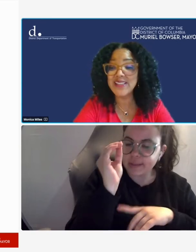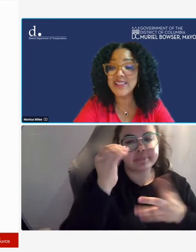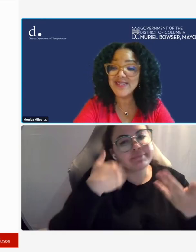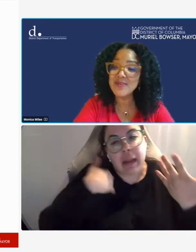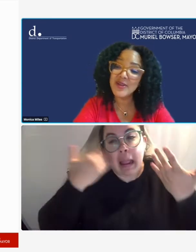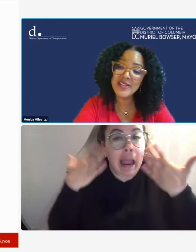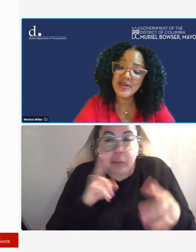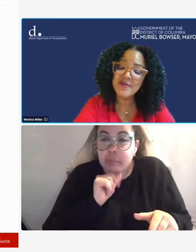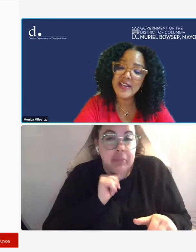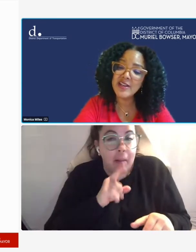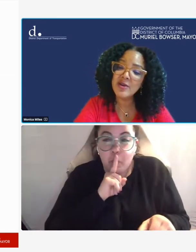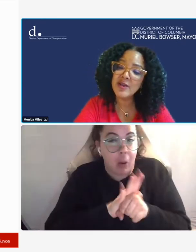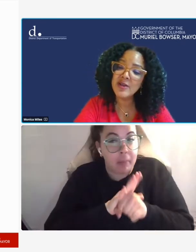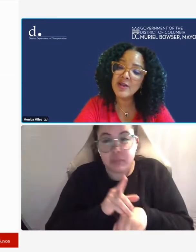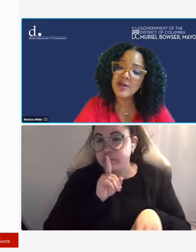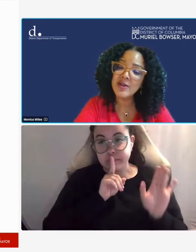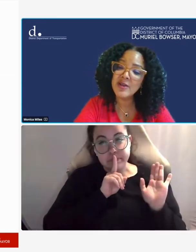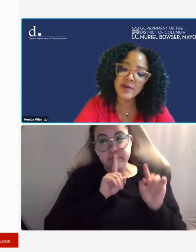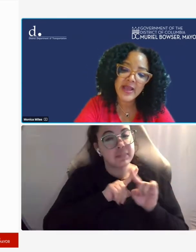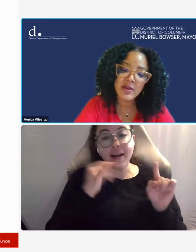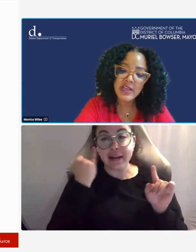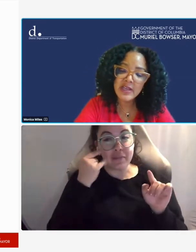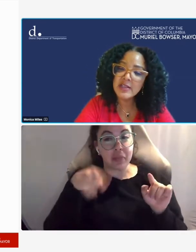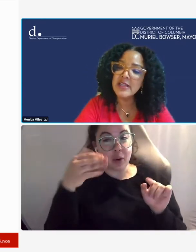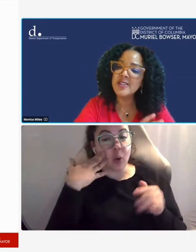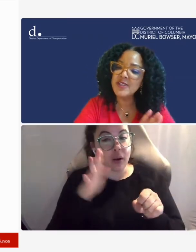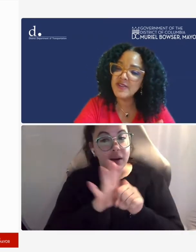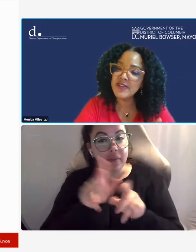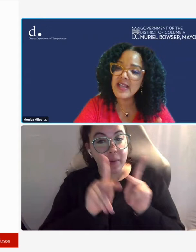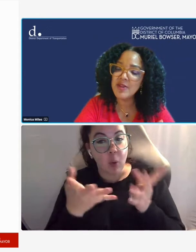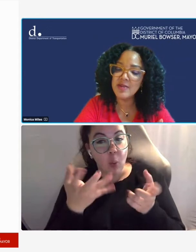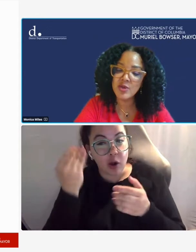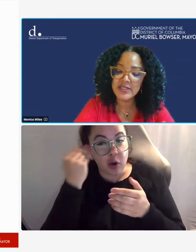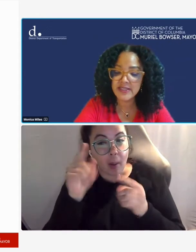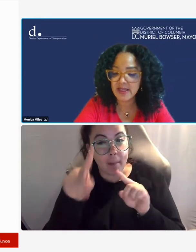do it but you know if they know enough people want to hear about a specific topic in more detail i'm